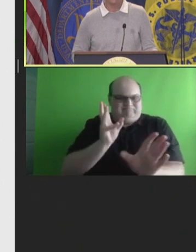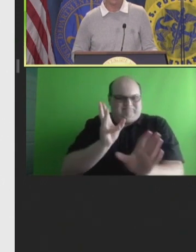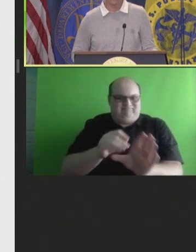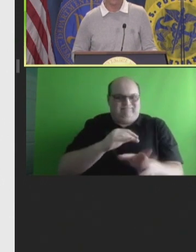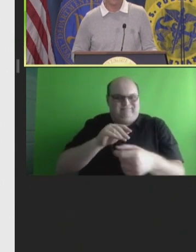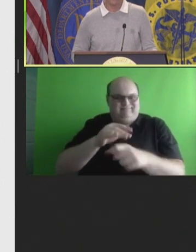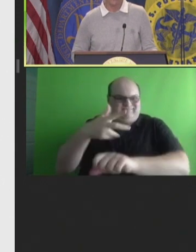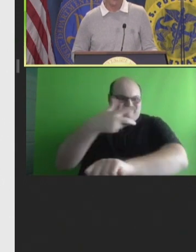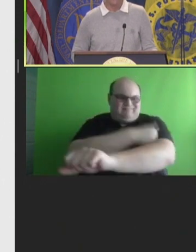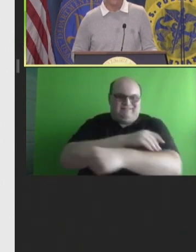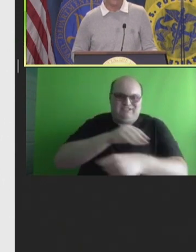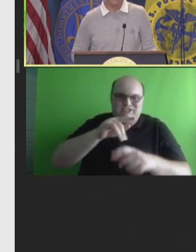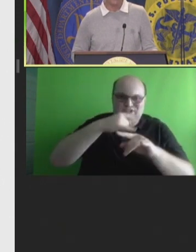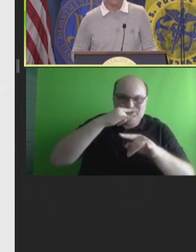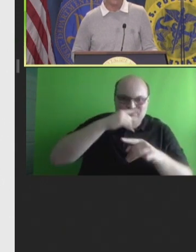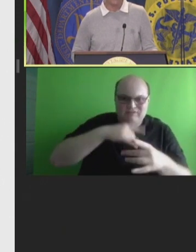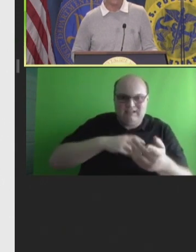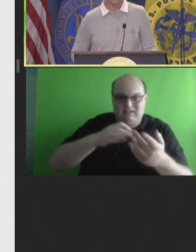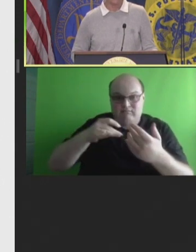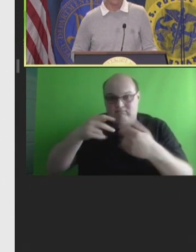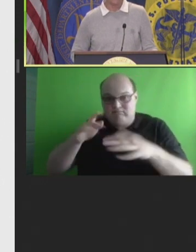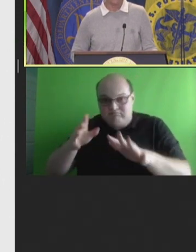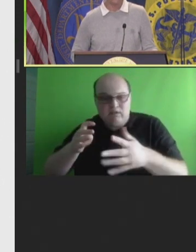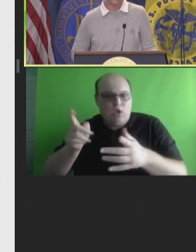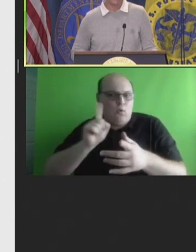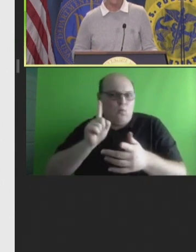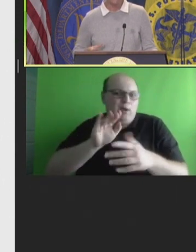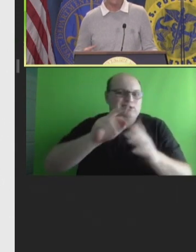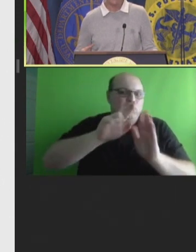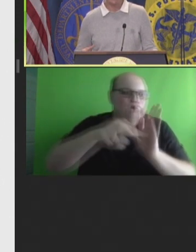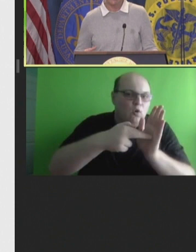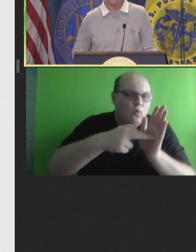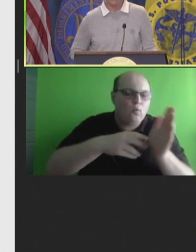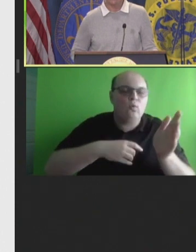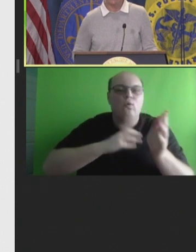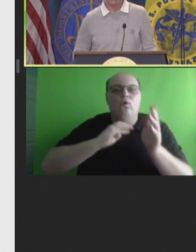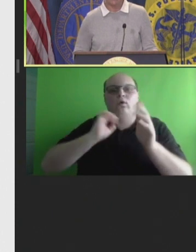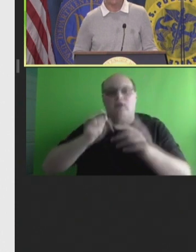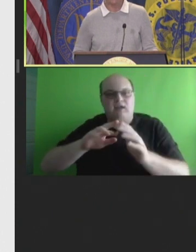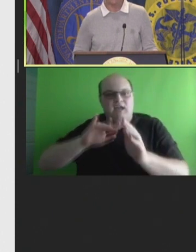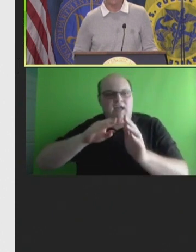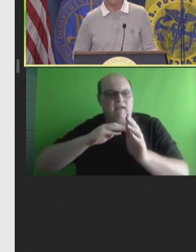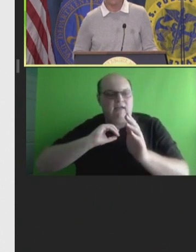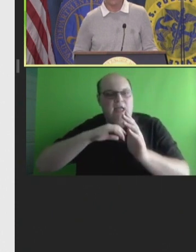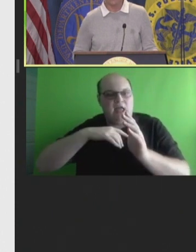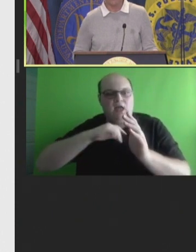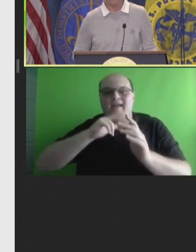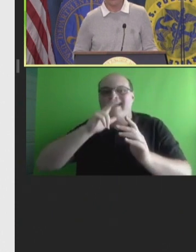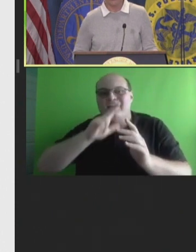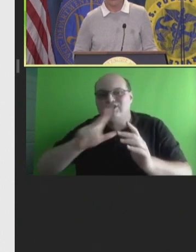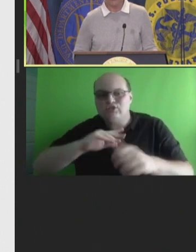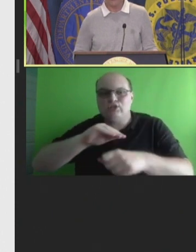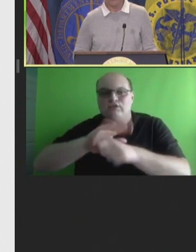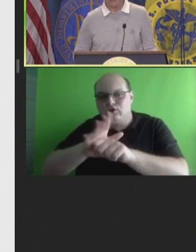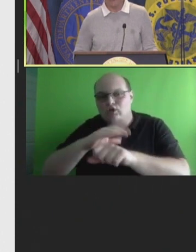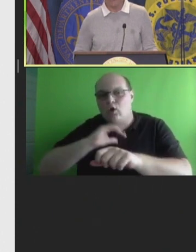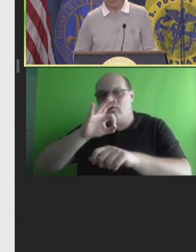children? They are able to vaccinate down to age 3 for COVID and flu through the PEP -- PREP